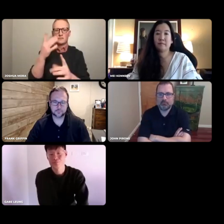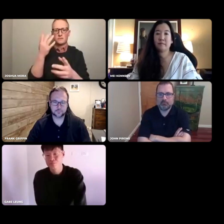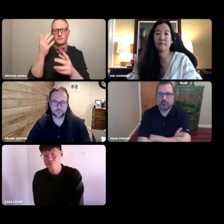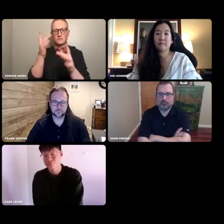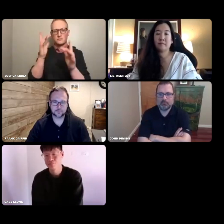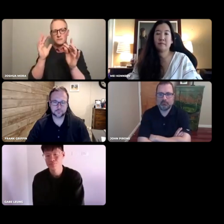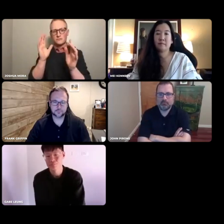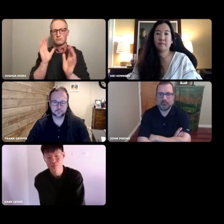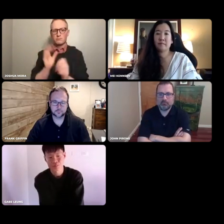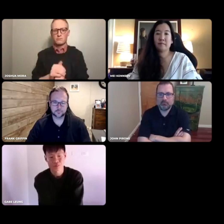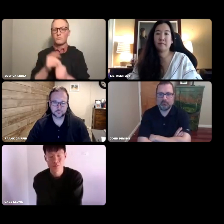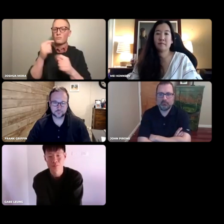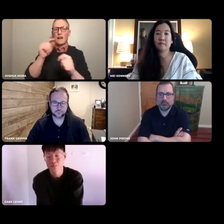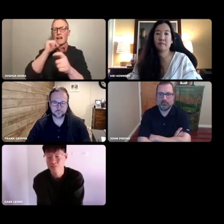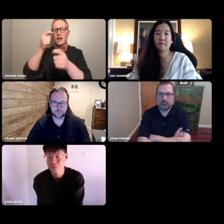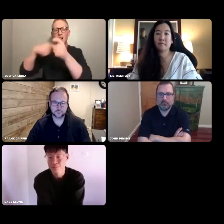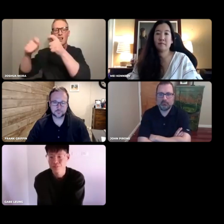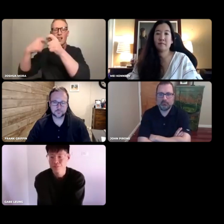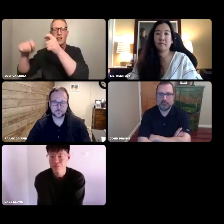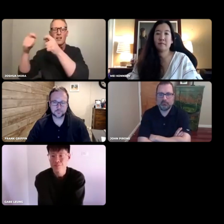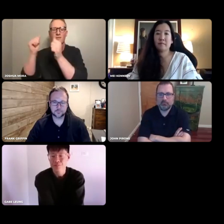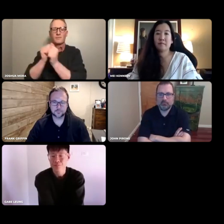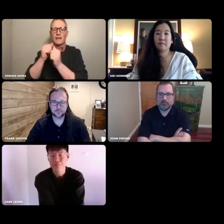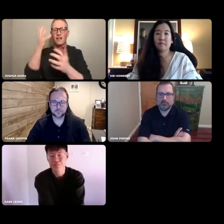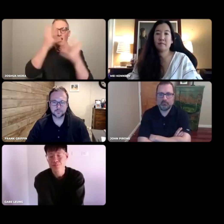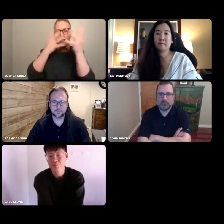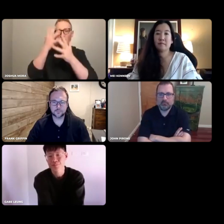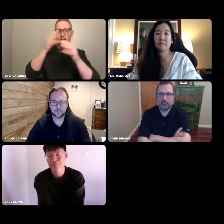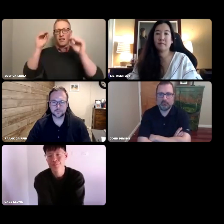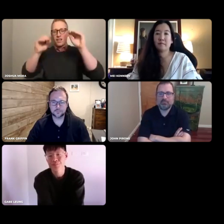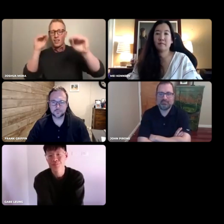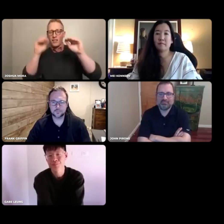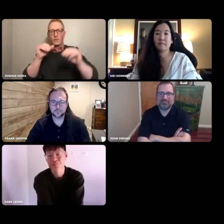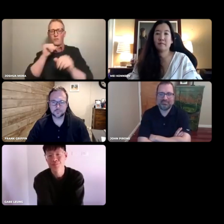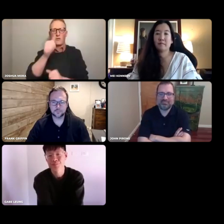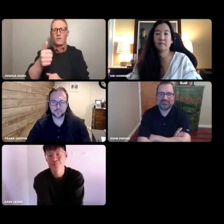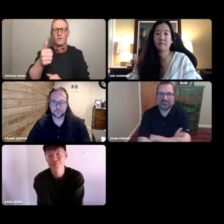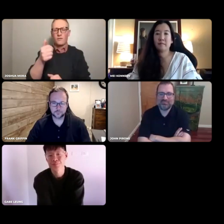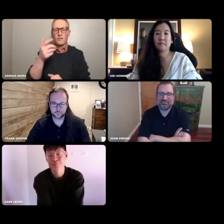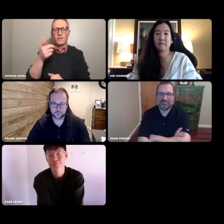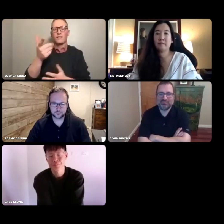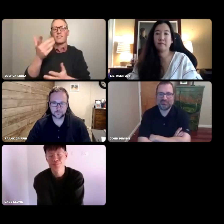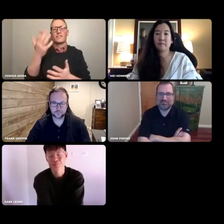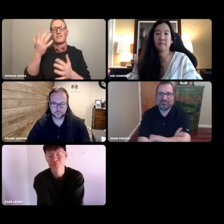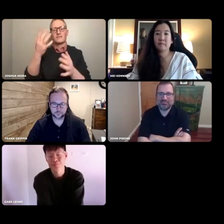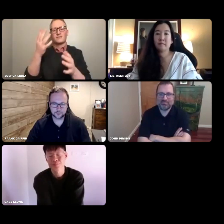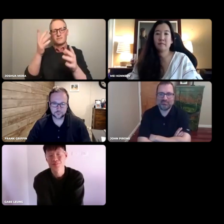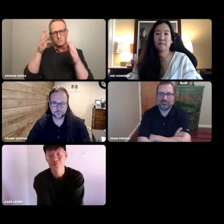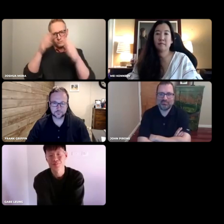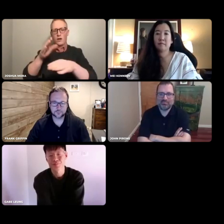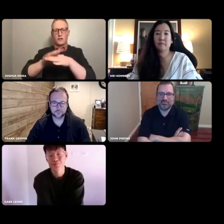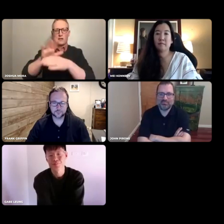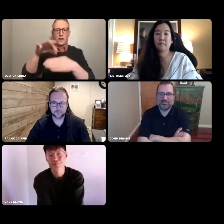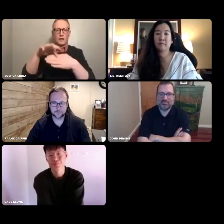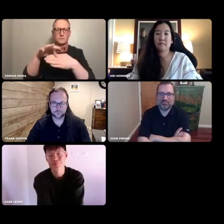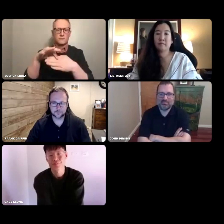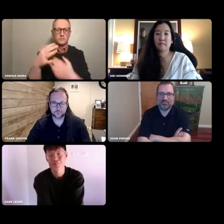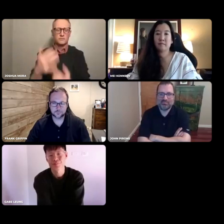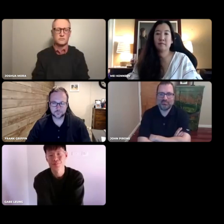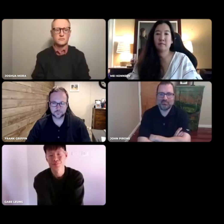Keep your content. Try not to modify it and have it look awesome.